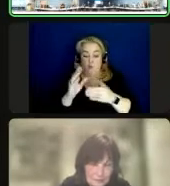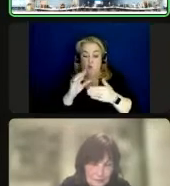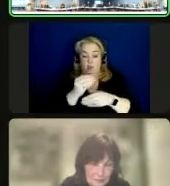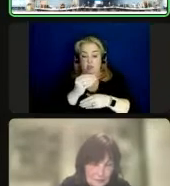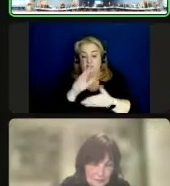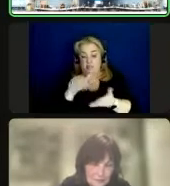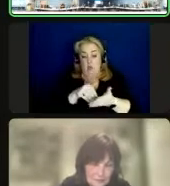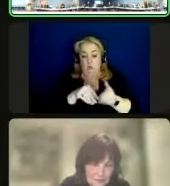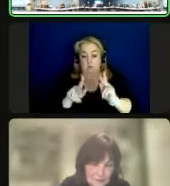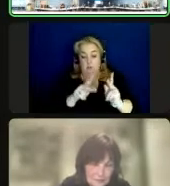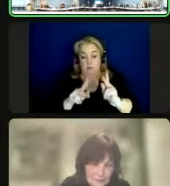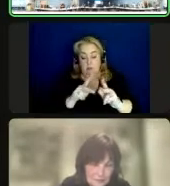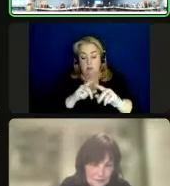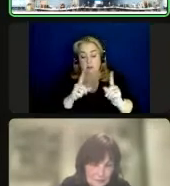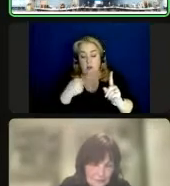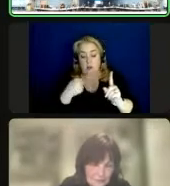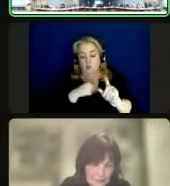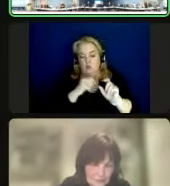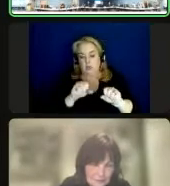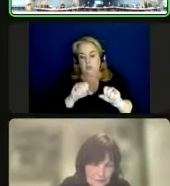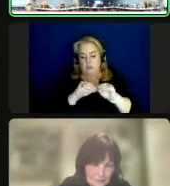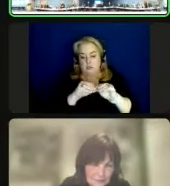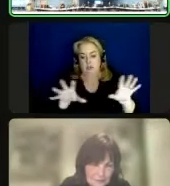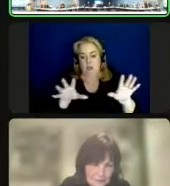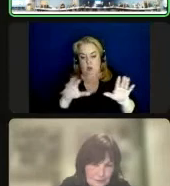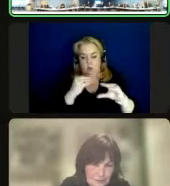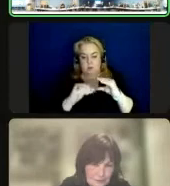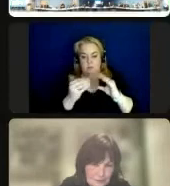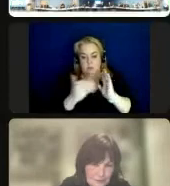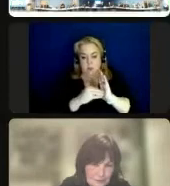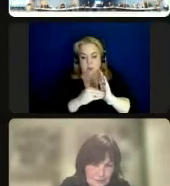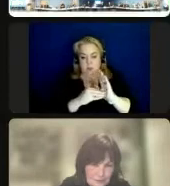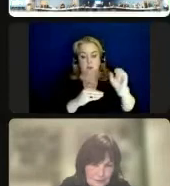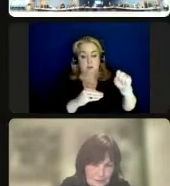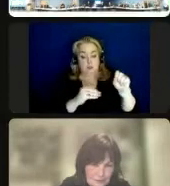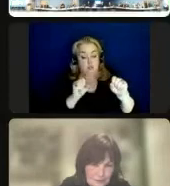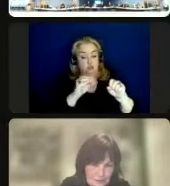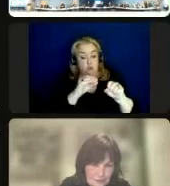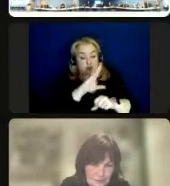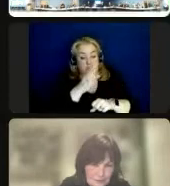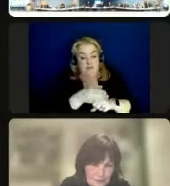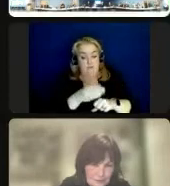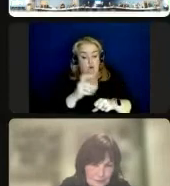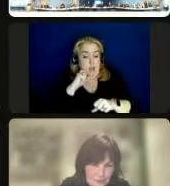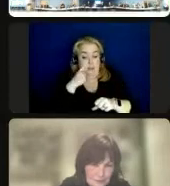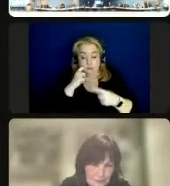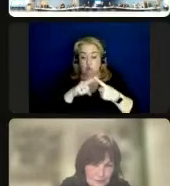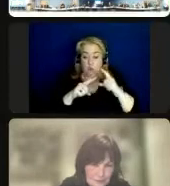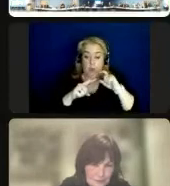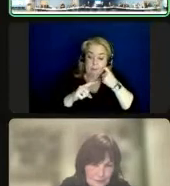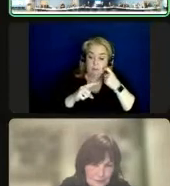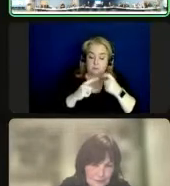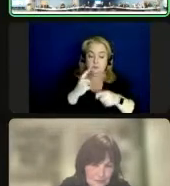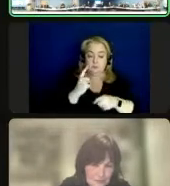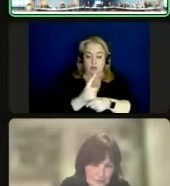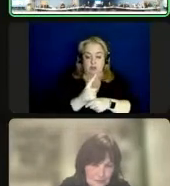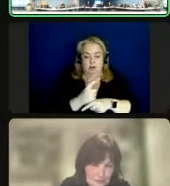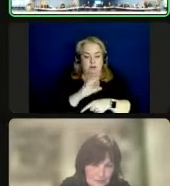MAINTAIN SERVICES AN OFTEN